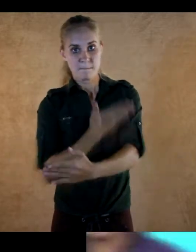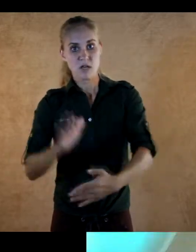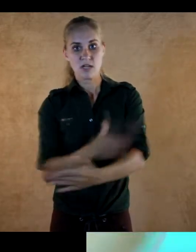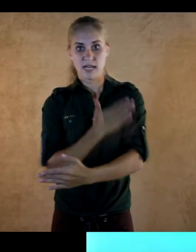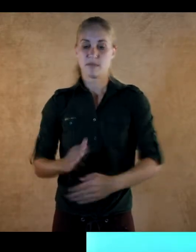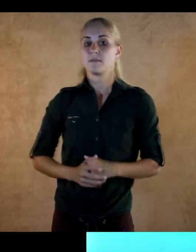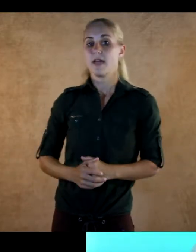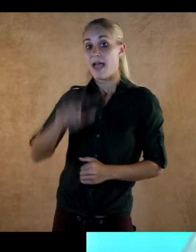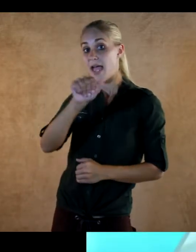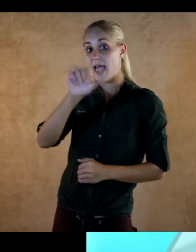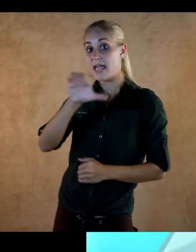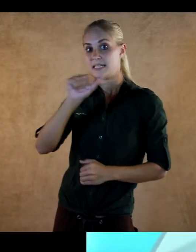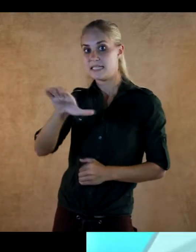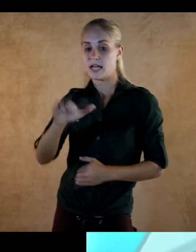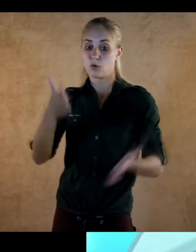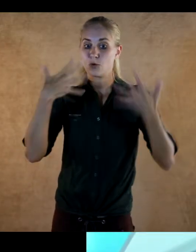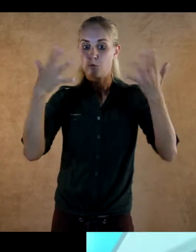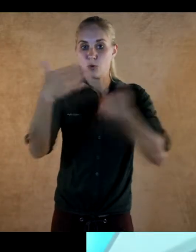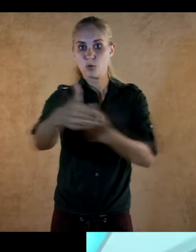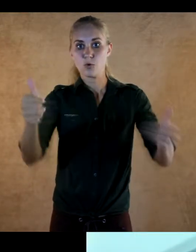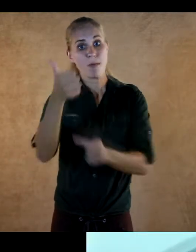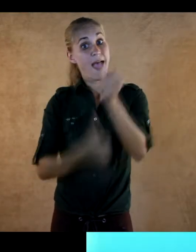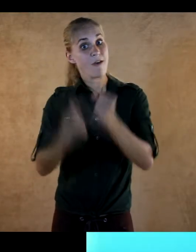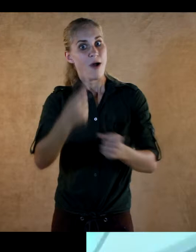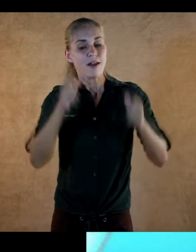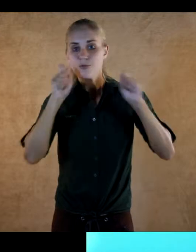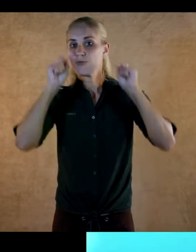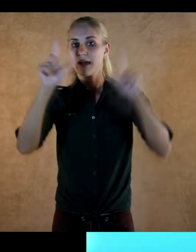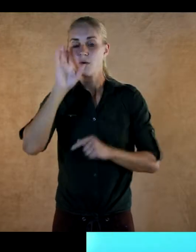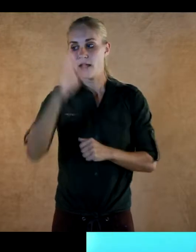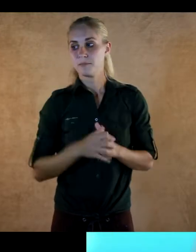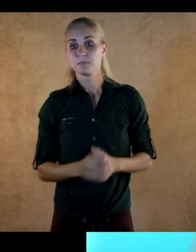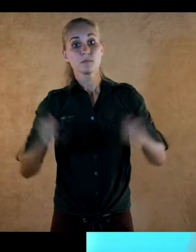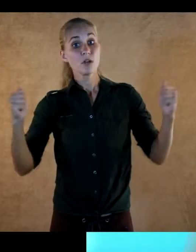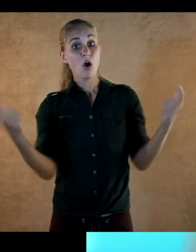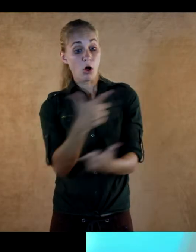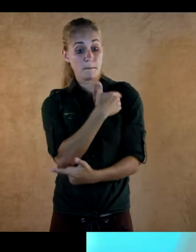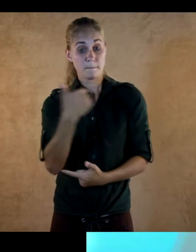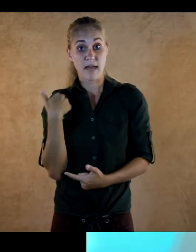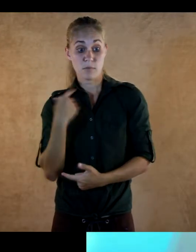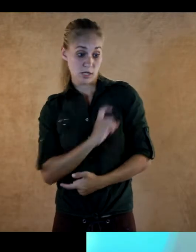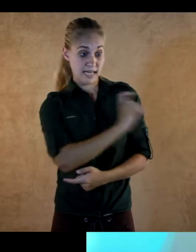Turn up the AC. A Nice cool room keeps everyone awake. Be sure to assign all existing members a task such as